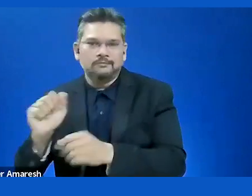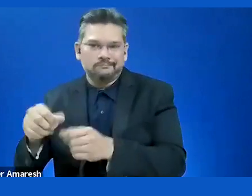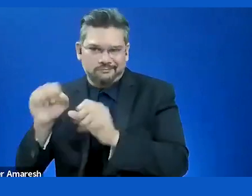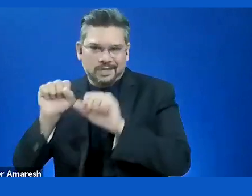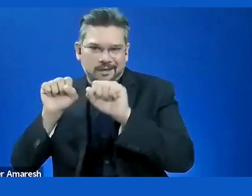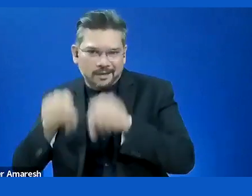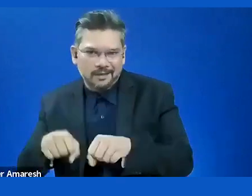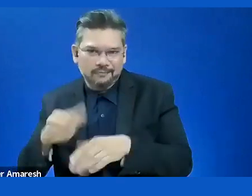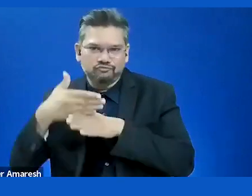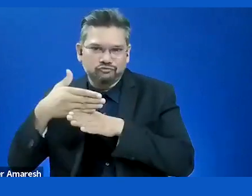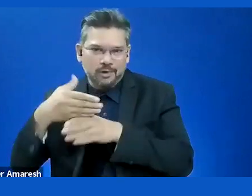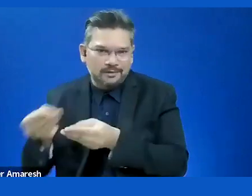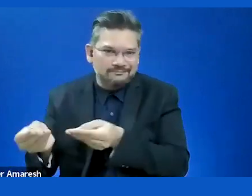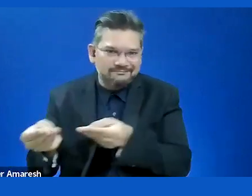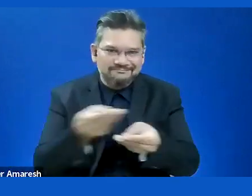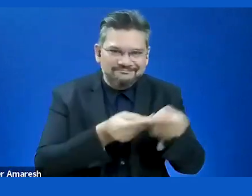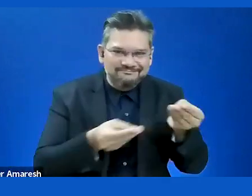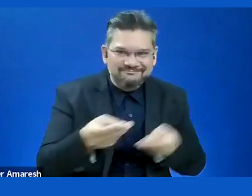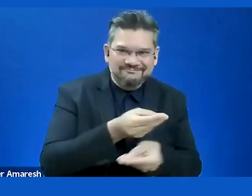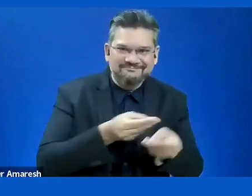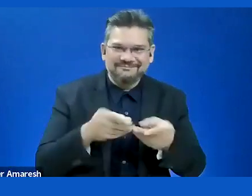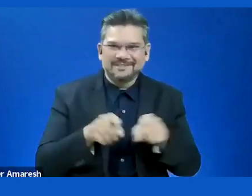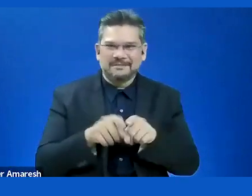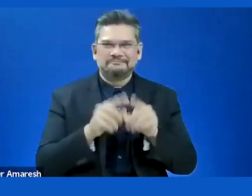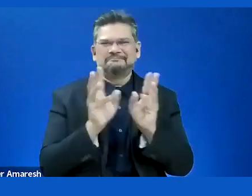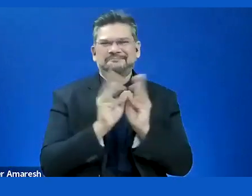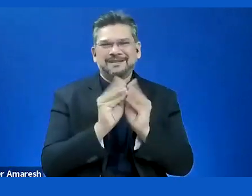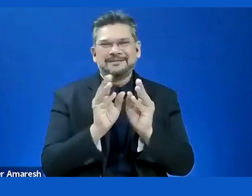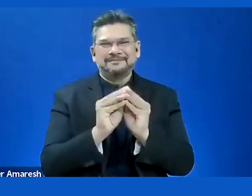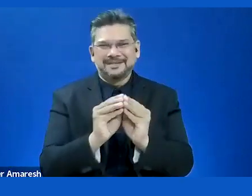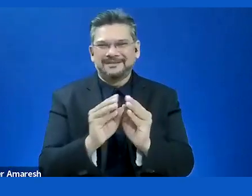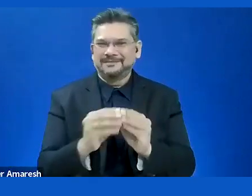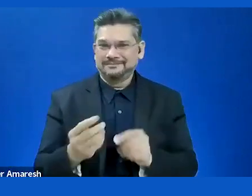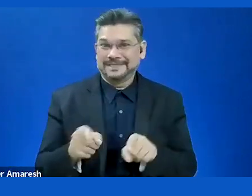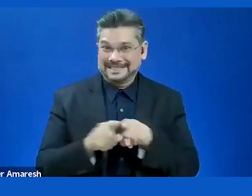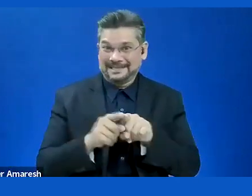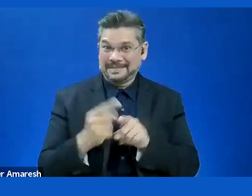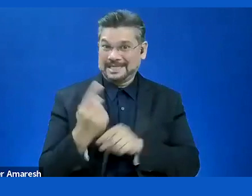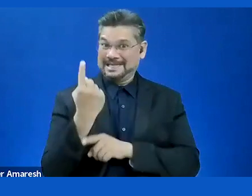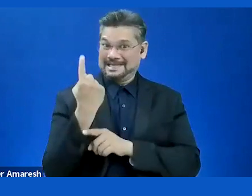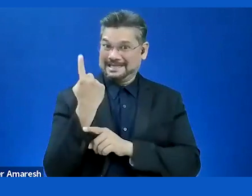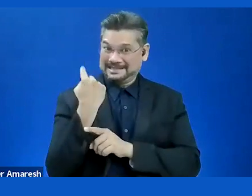meetings are very much aligned to those discussed yesterday and here today. And by the way, we are